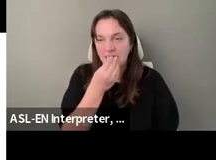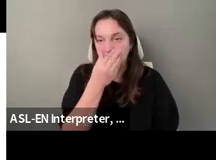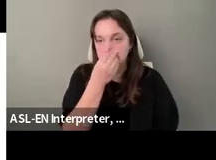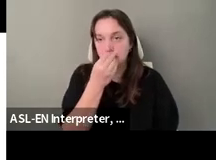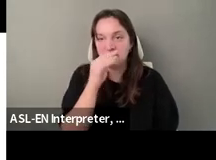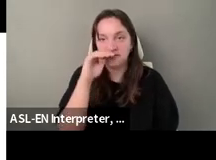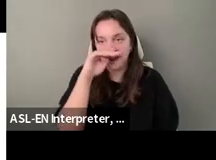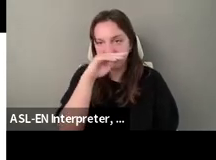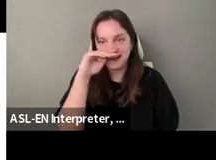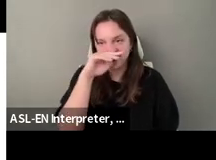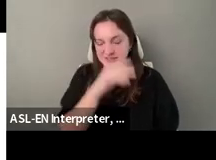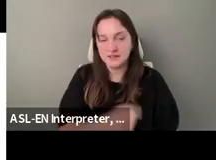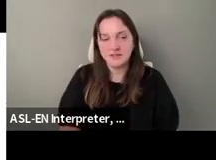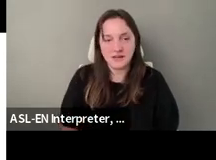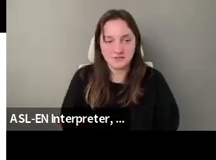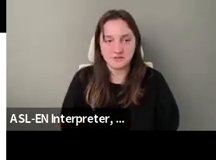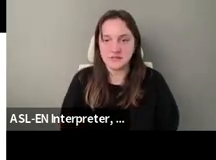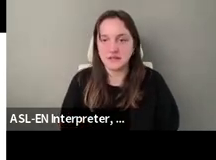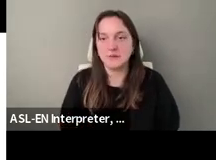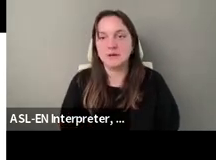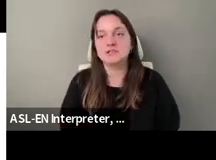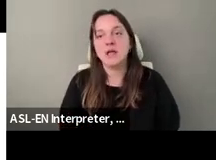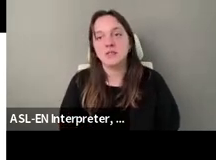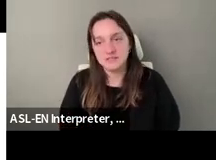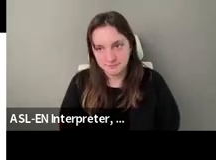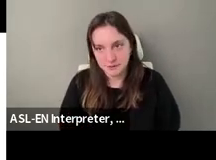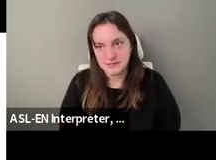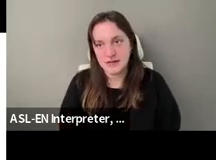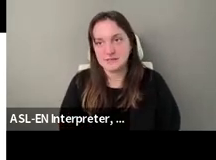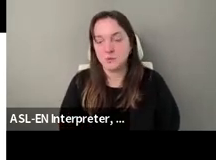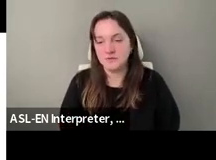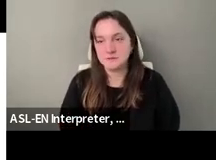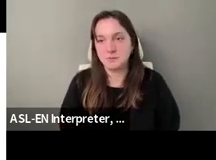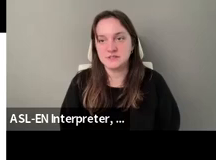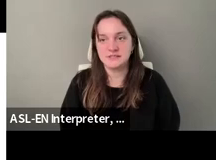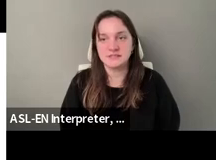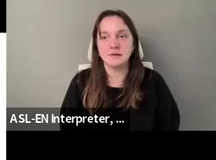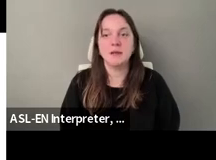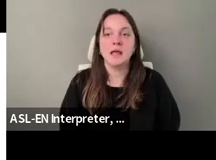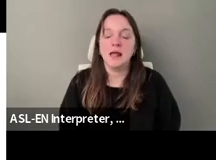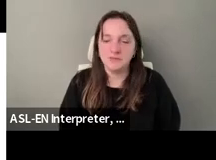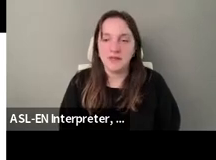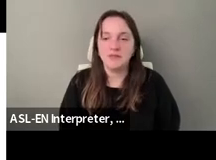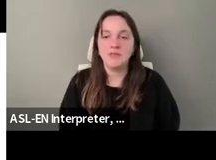sign language throughout the community. When the family knows the sign language, the child has a support system and that ripple